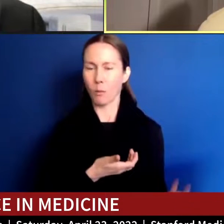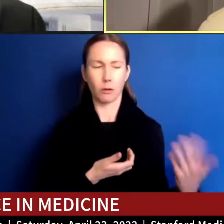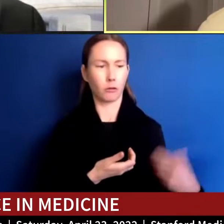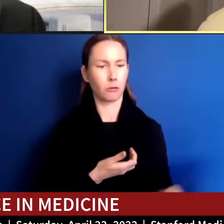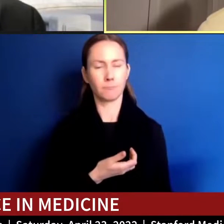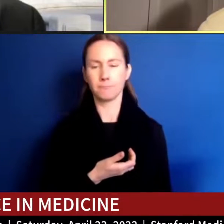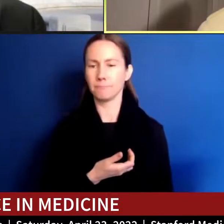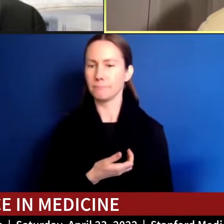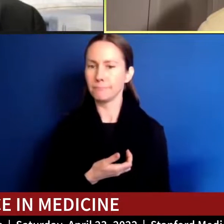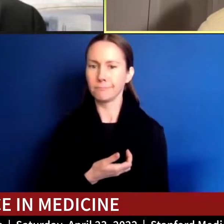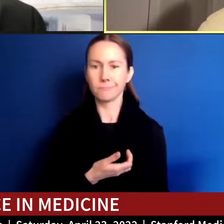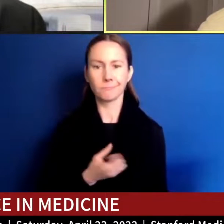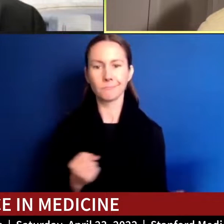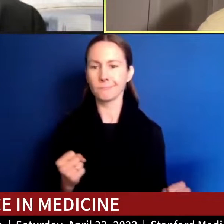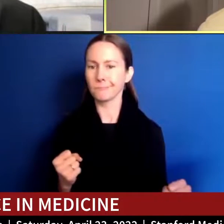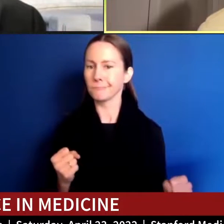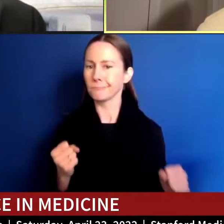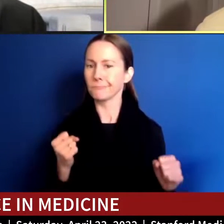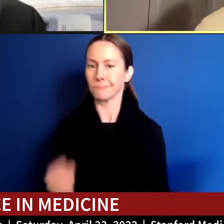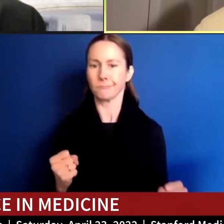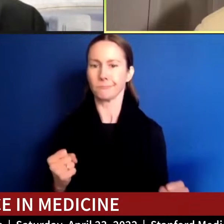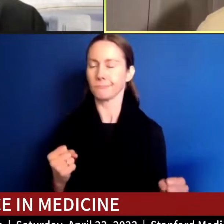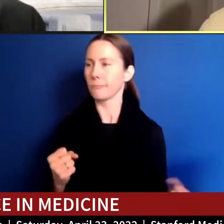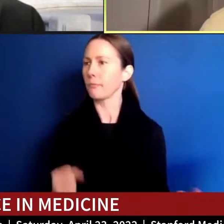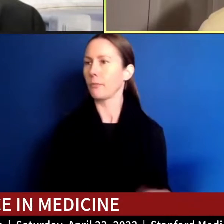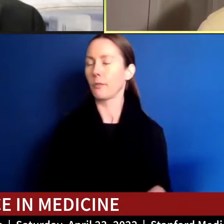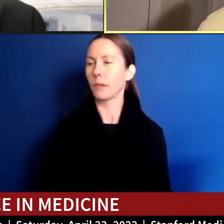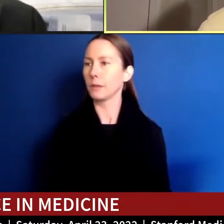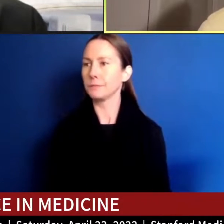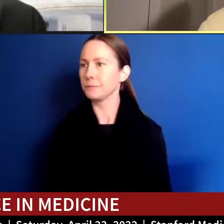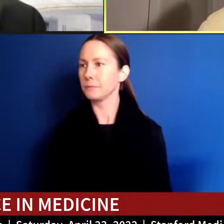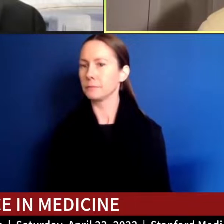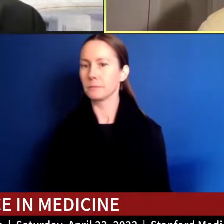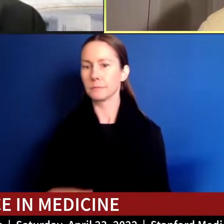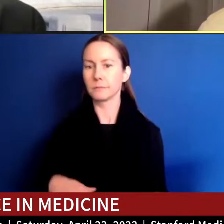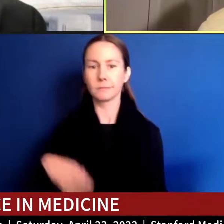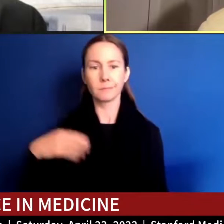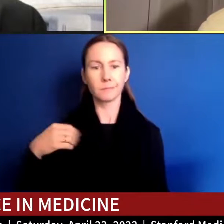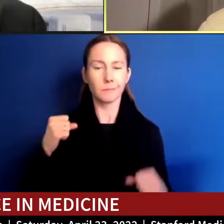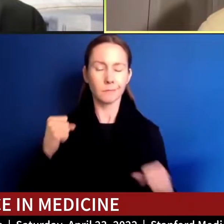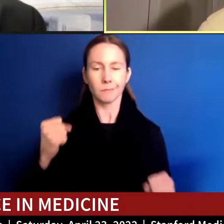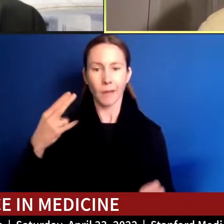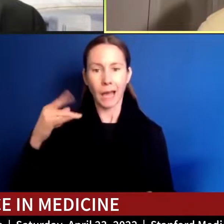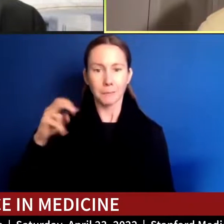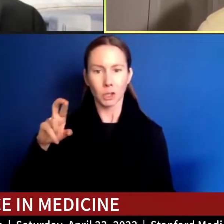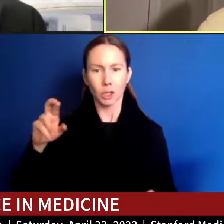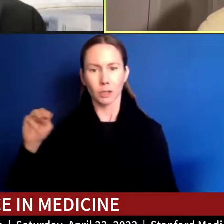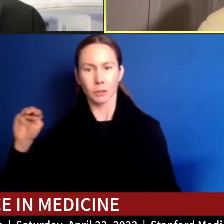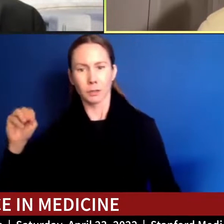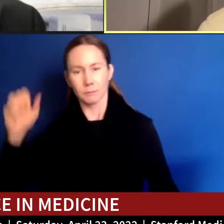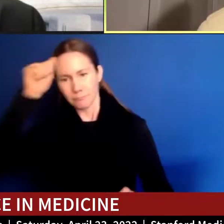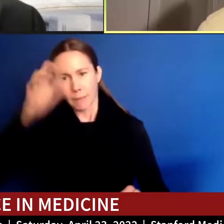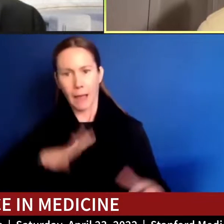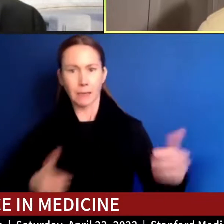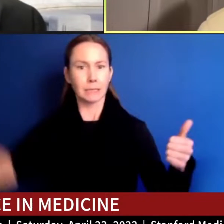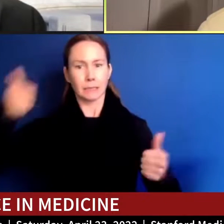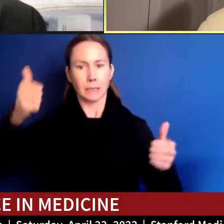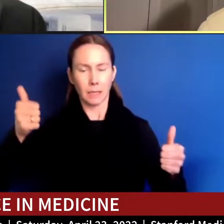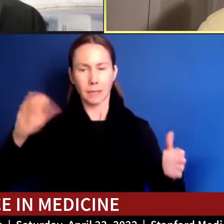very much you know, hyper-masculine, capitalist culture makes us feel like disability